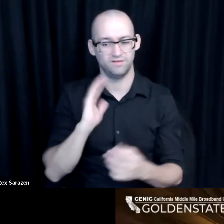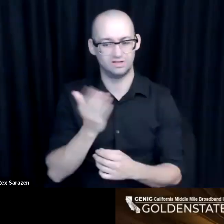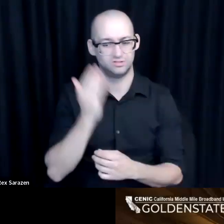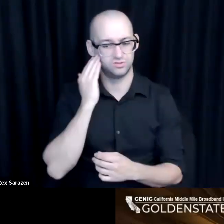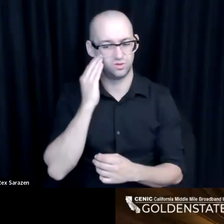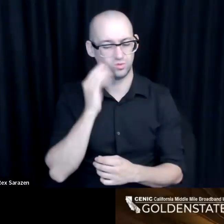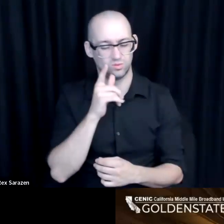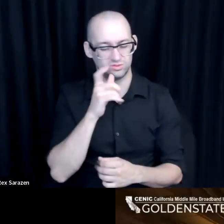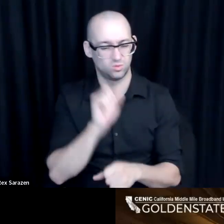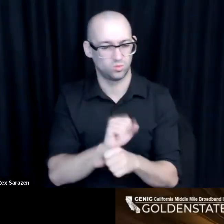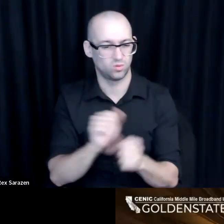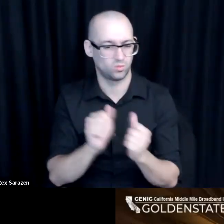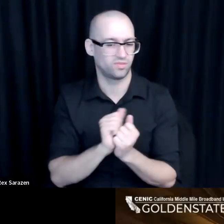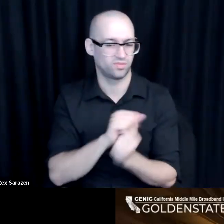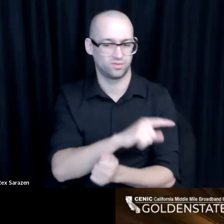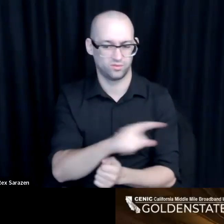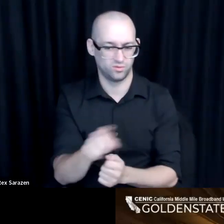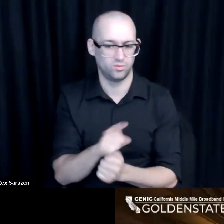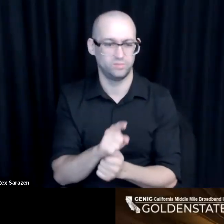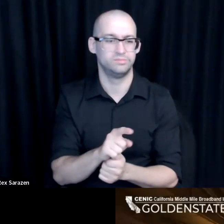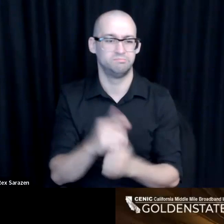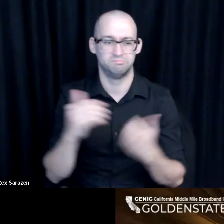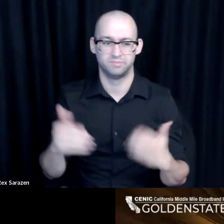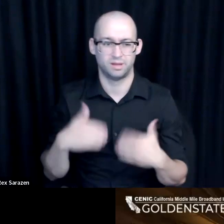that information, and then you can out do outreach to the Tribe to find out how that's going.